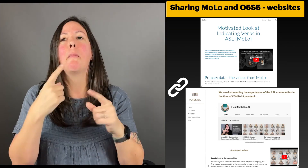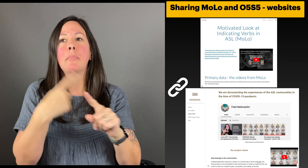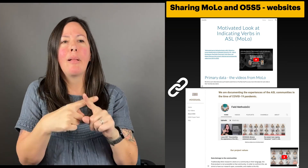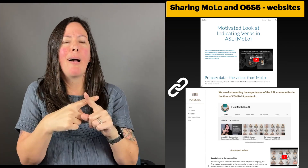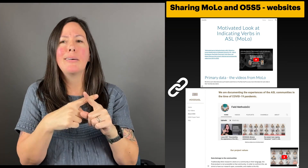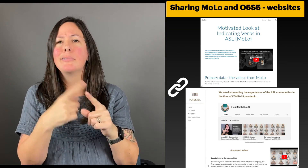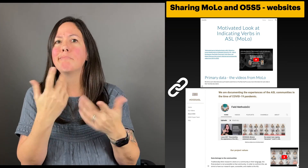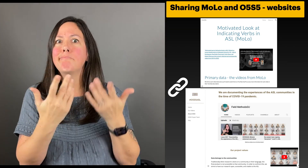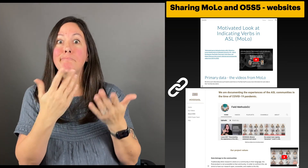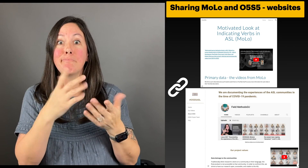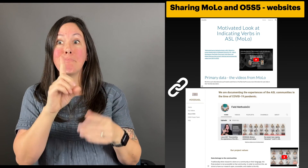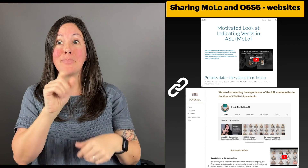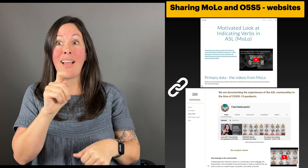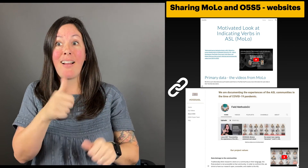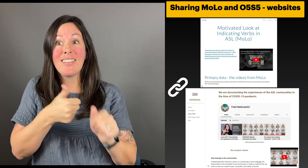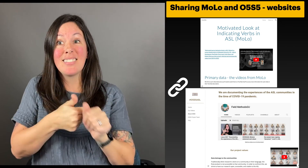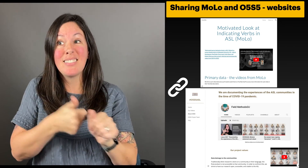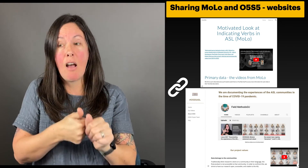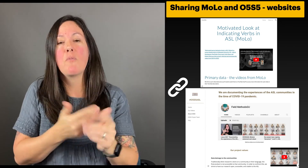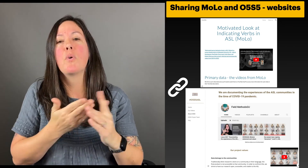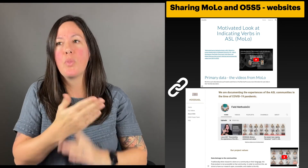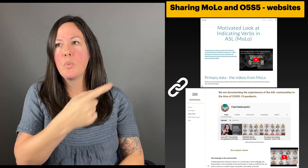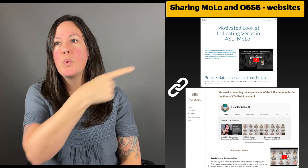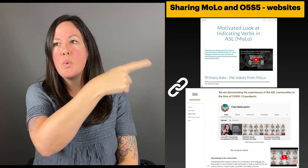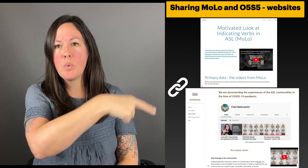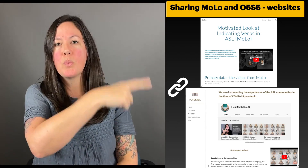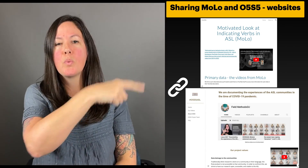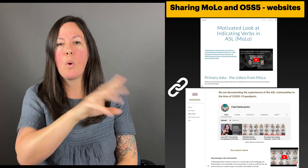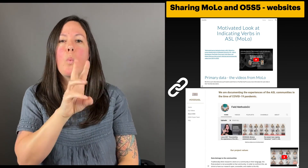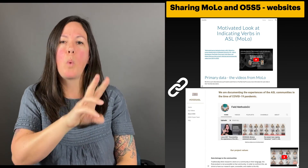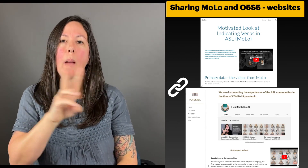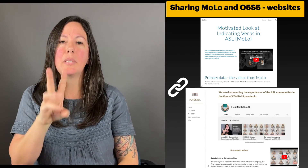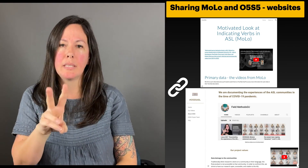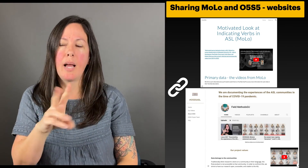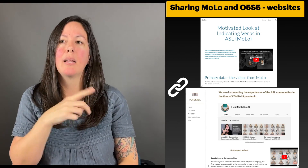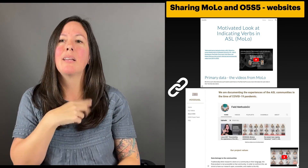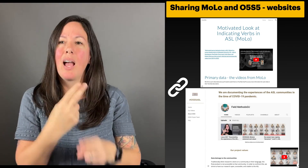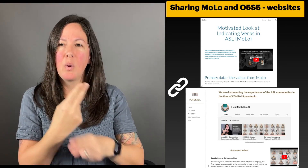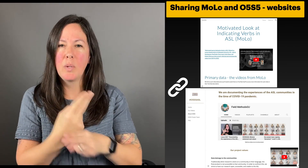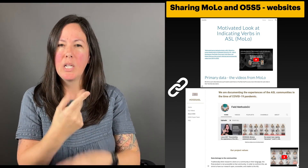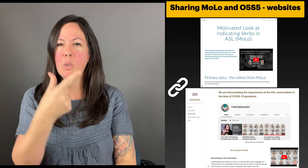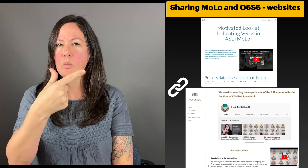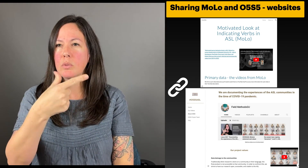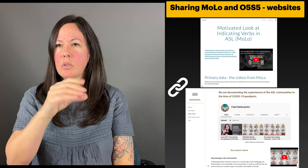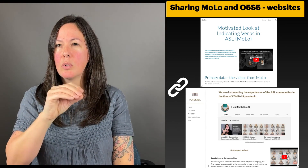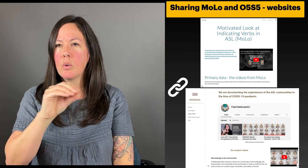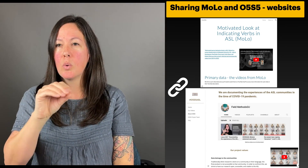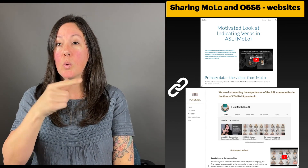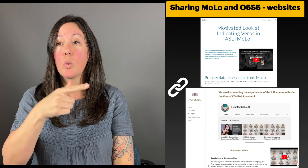involved what Publications we have who's been presenting about it at which conference and all of that and we share